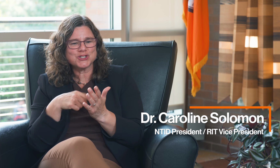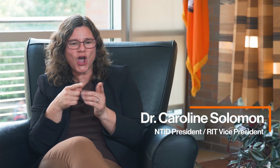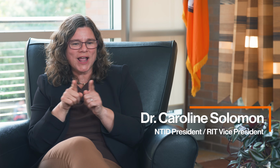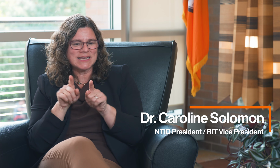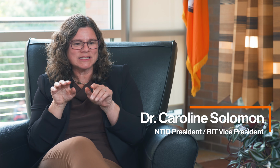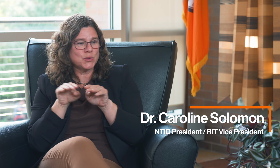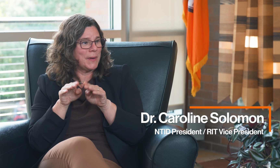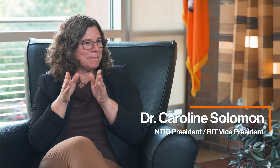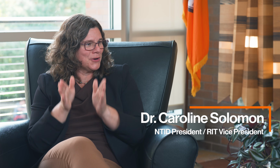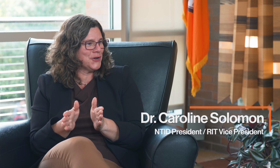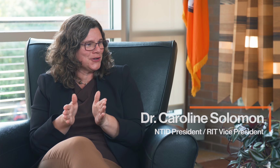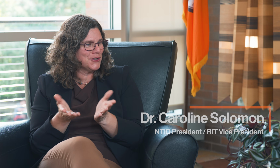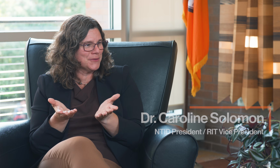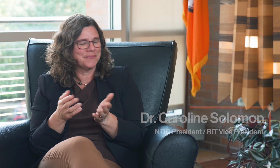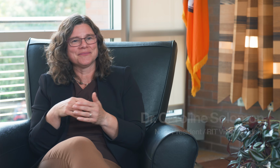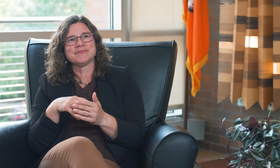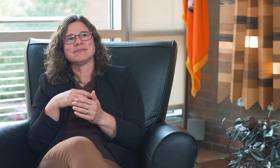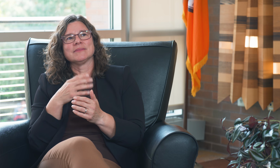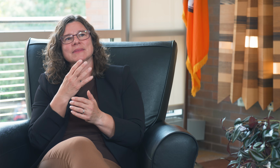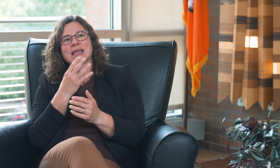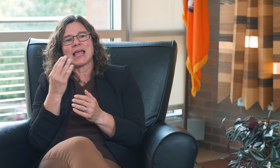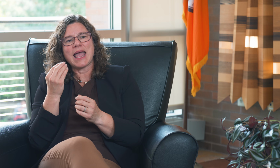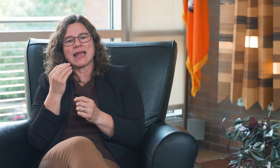It really started because I was a swimmer.